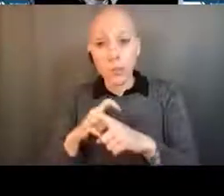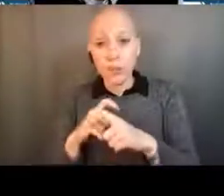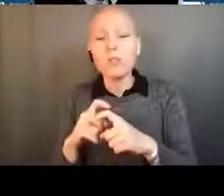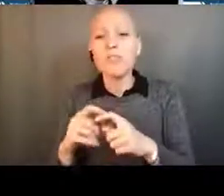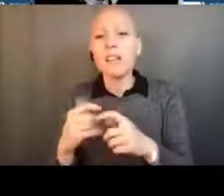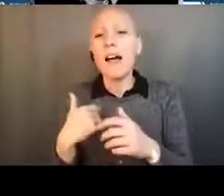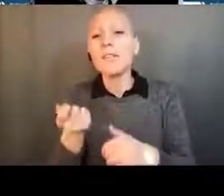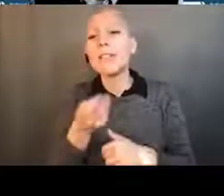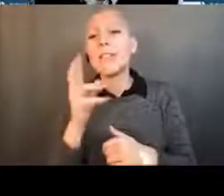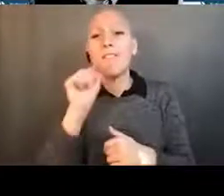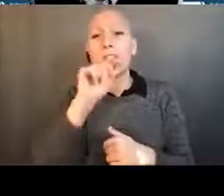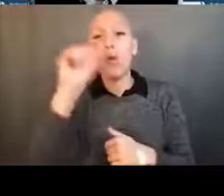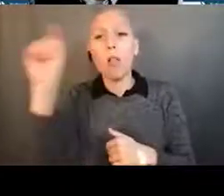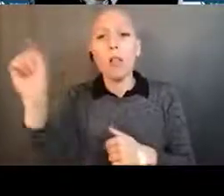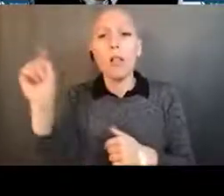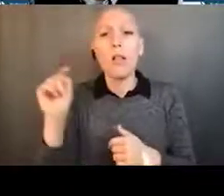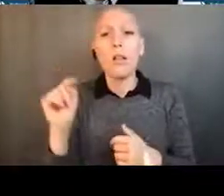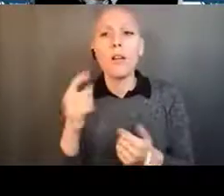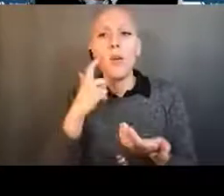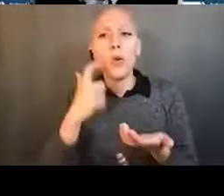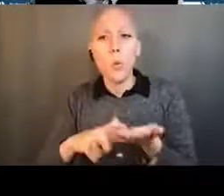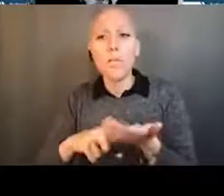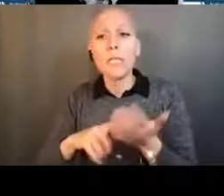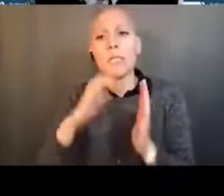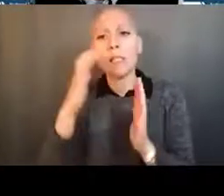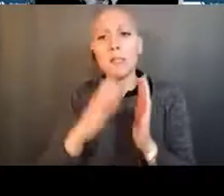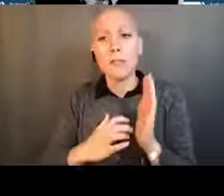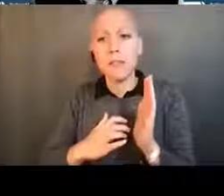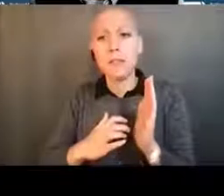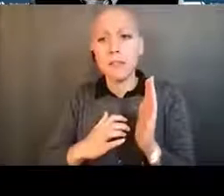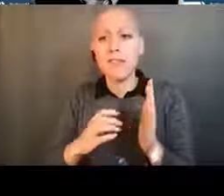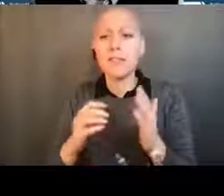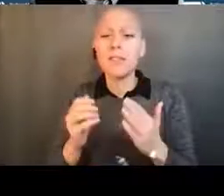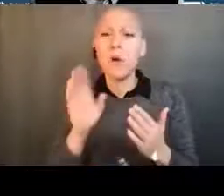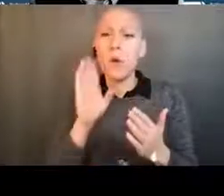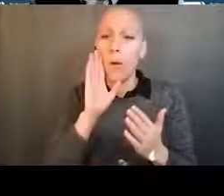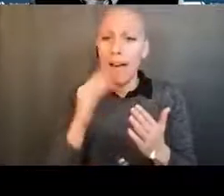there's this one and there's also 21-170.